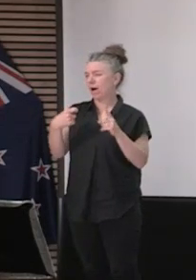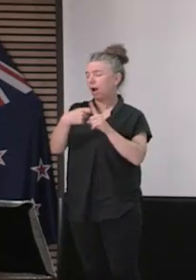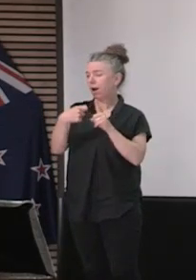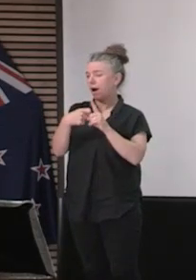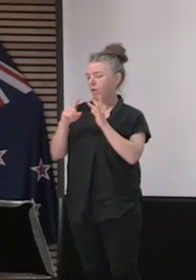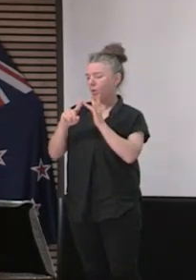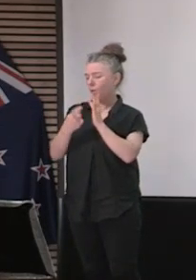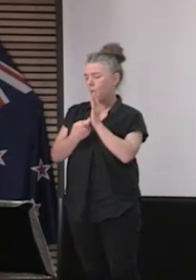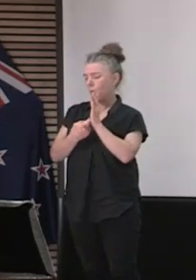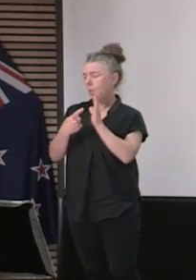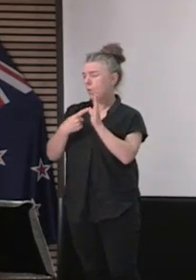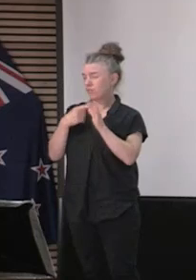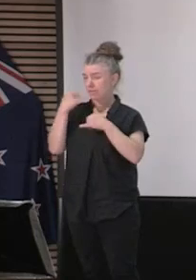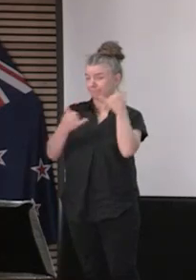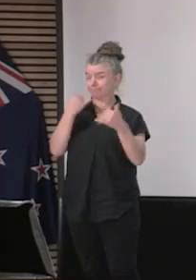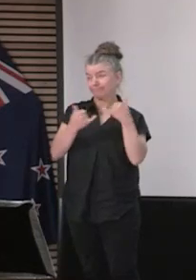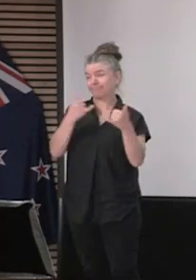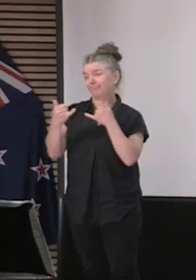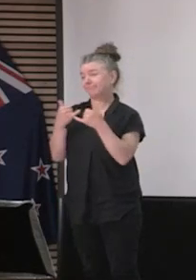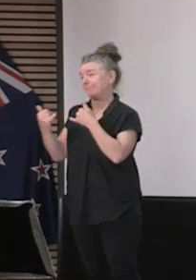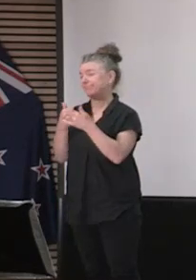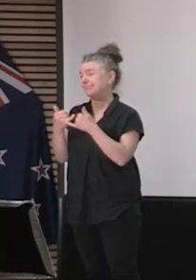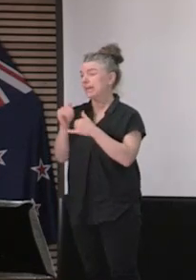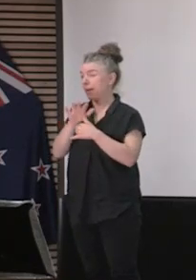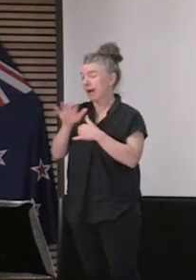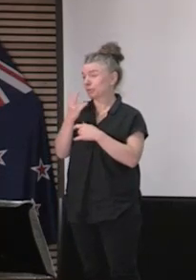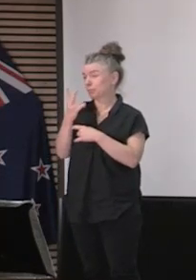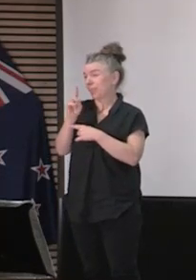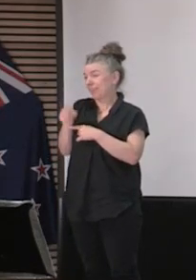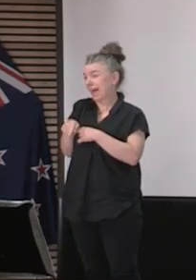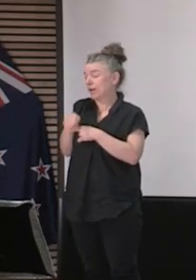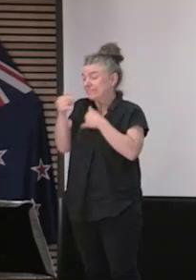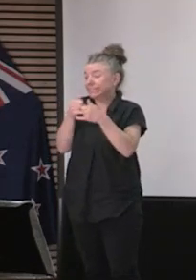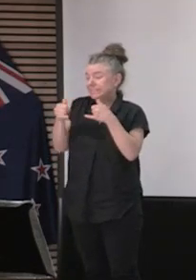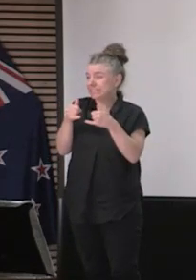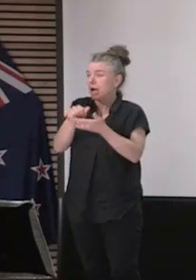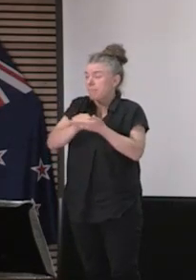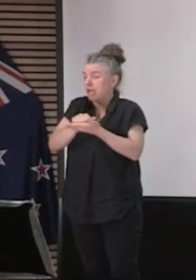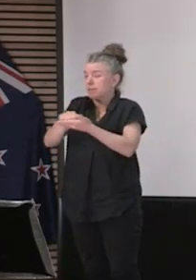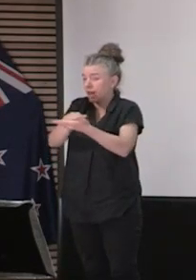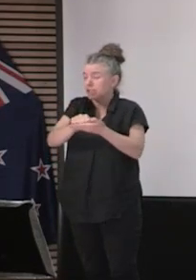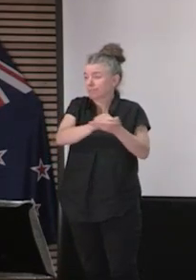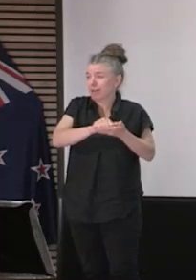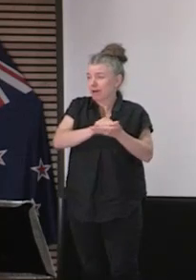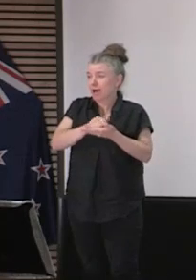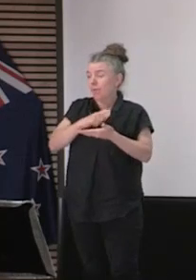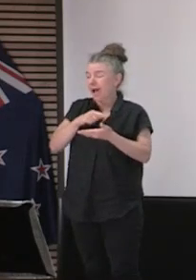They'remaking, I understand, roughly2, 000 calls to apologise topeople who received suchletters, because as I say, itwas automated.